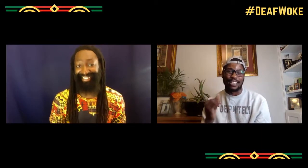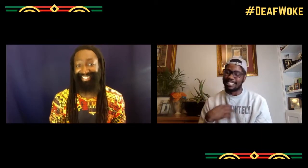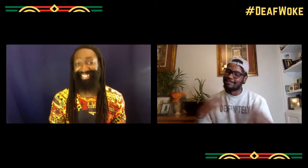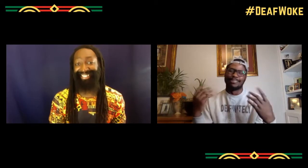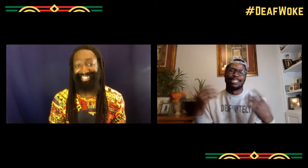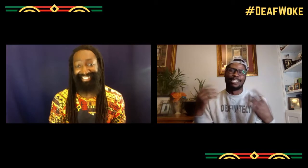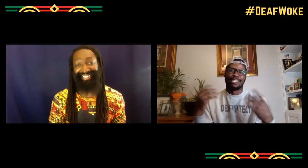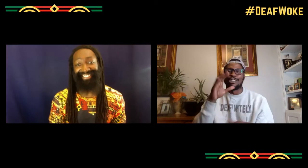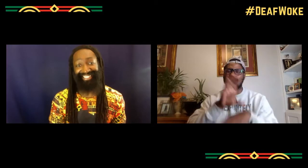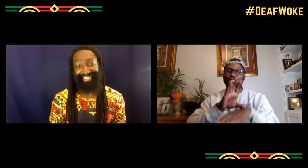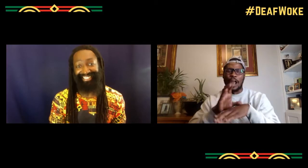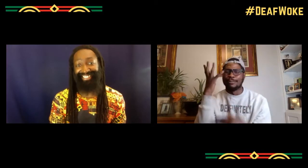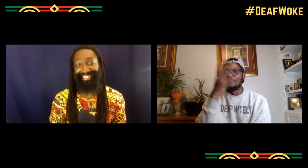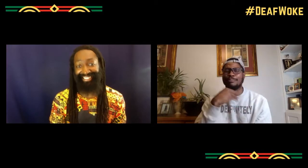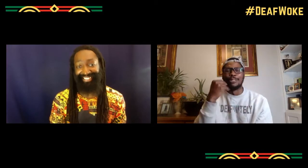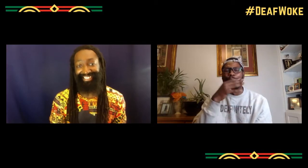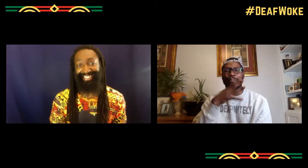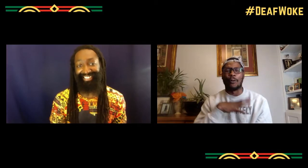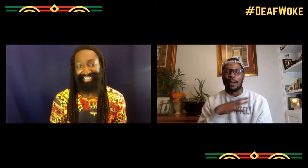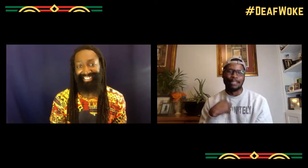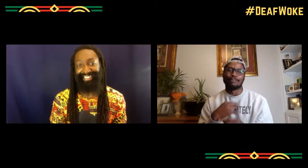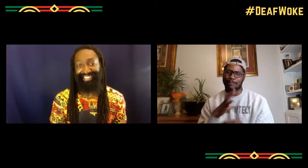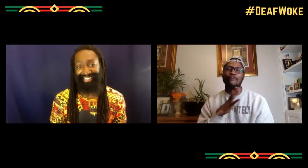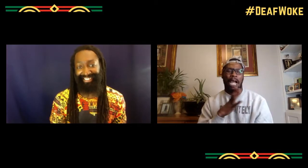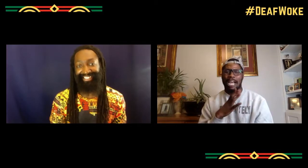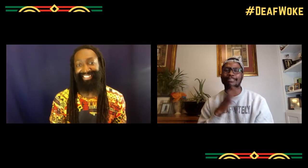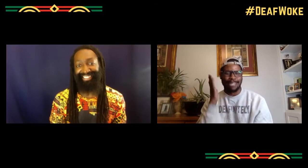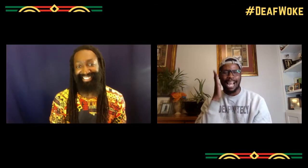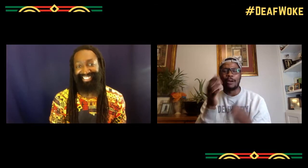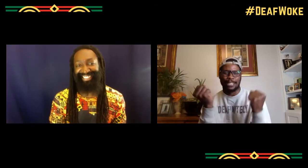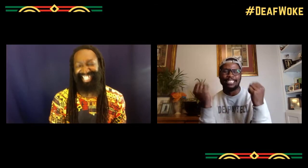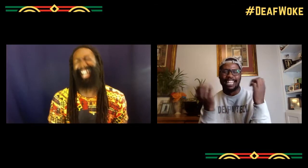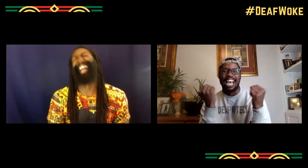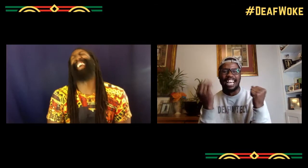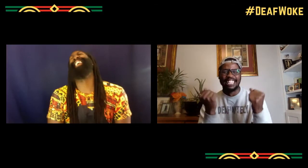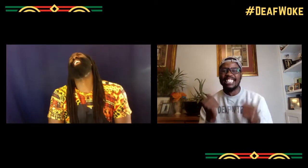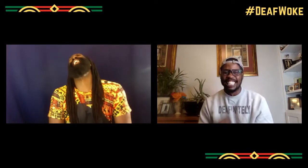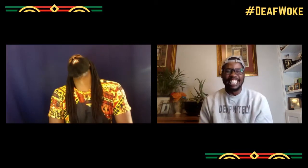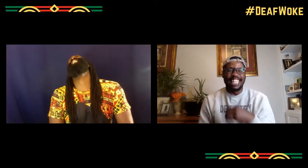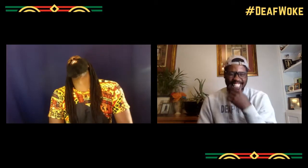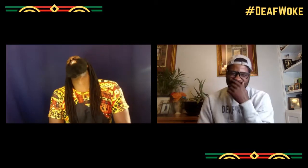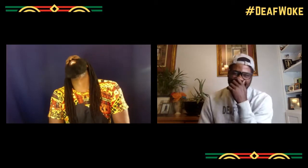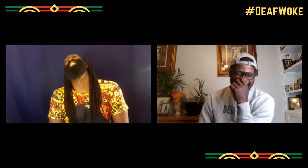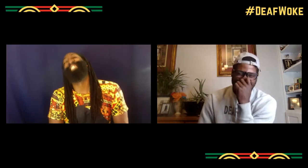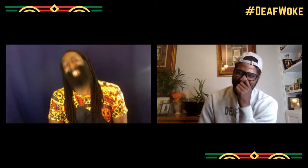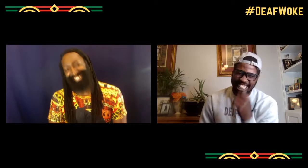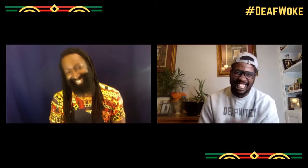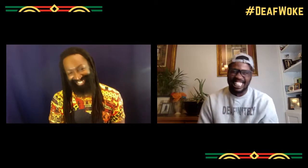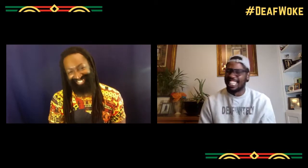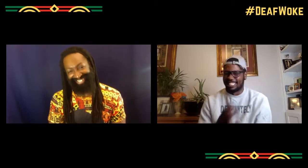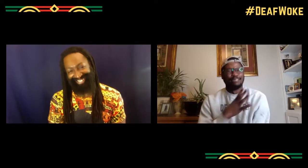and so that's kinda how I got my start with signing. And you know beautiful women, you know, beautiful women,